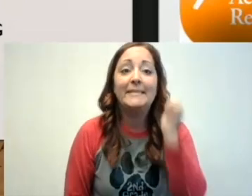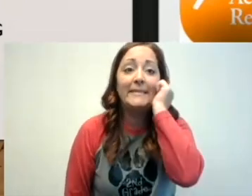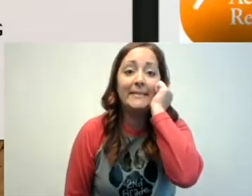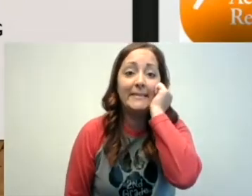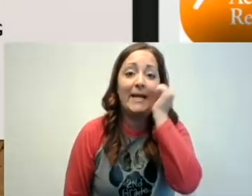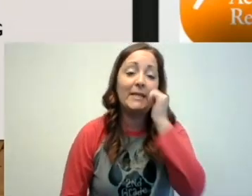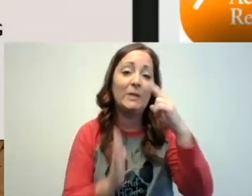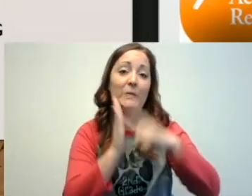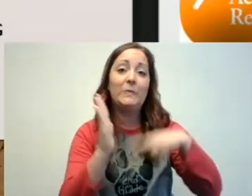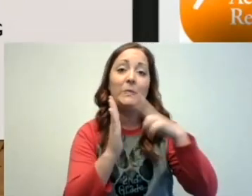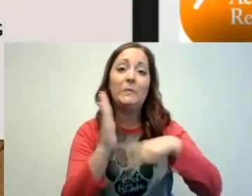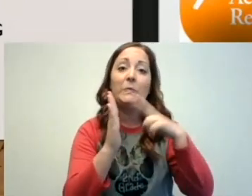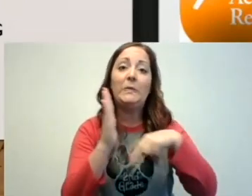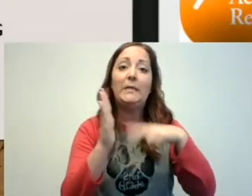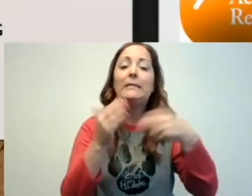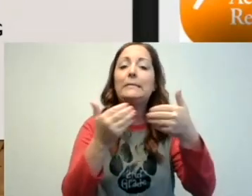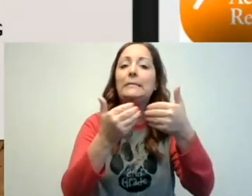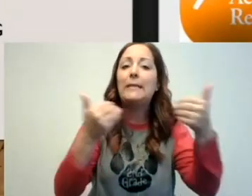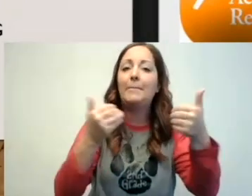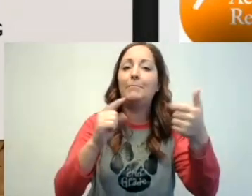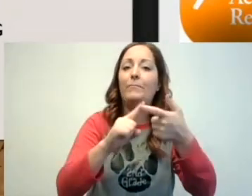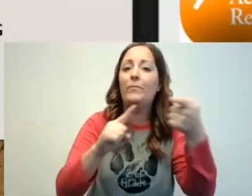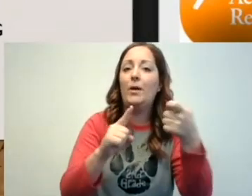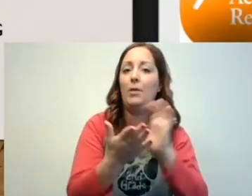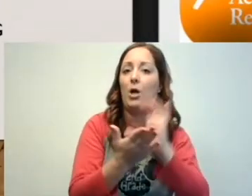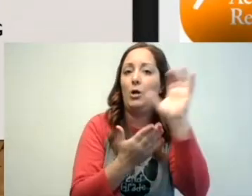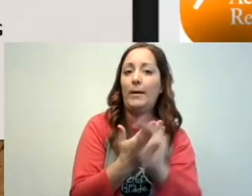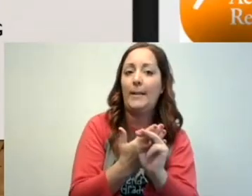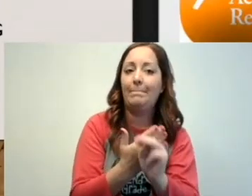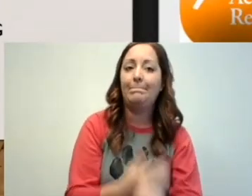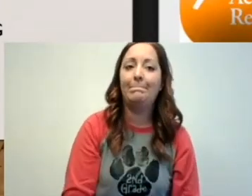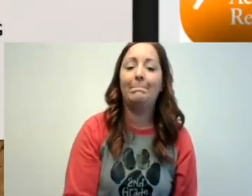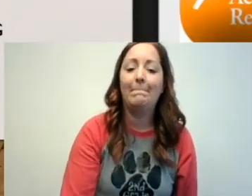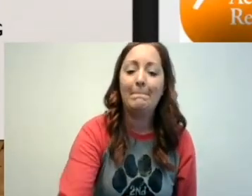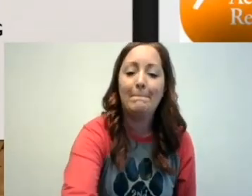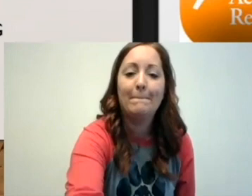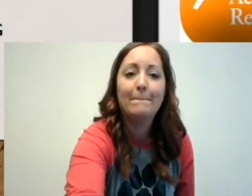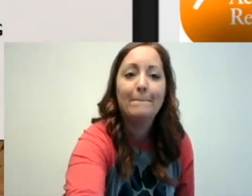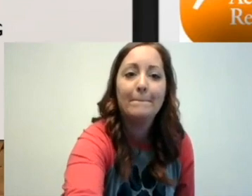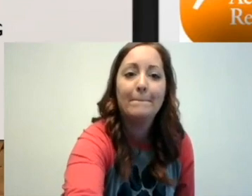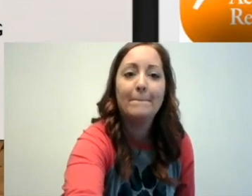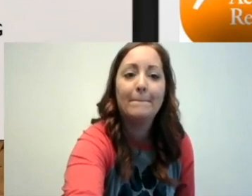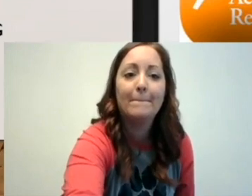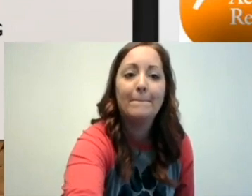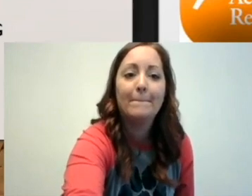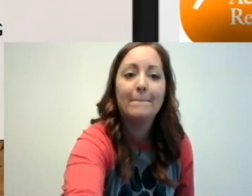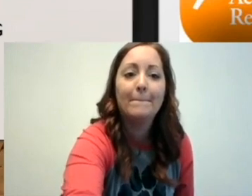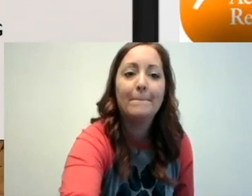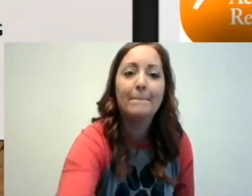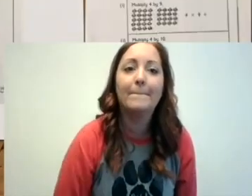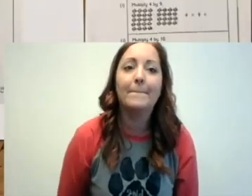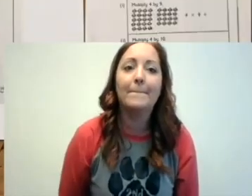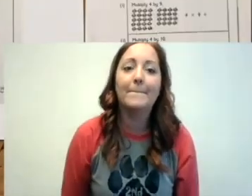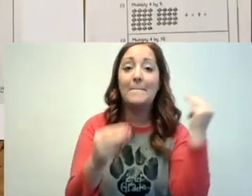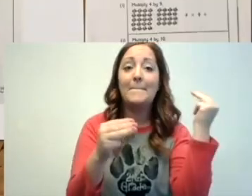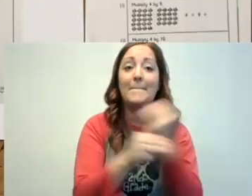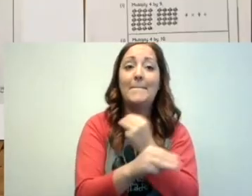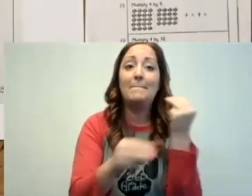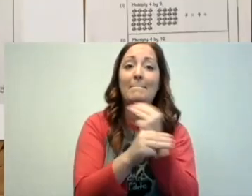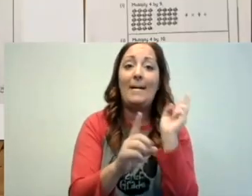and build upon that throughout the week. We also have daily reading assignments that are outside of the curriculum.